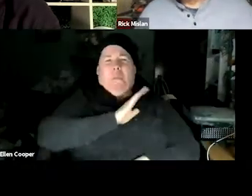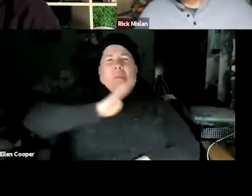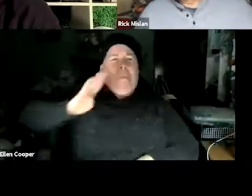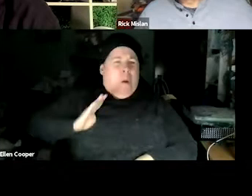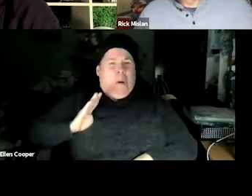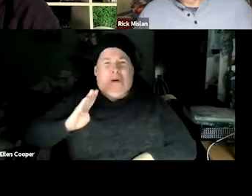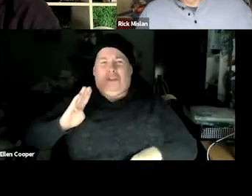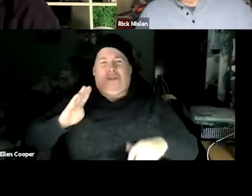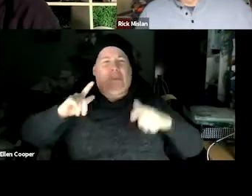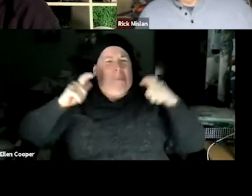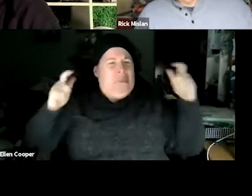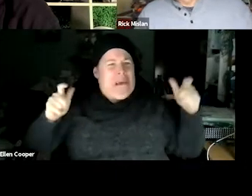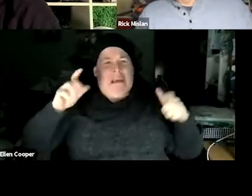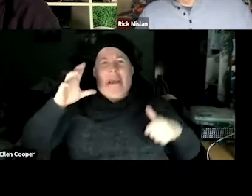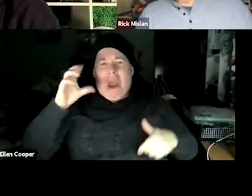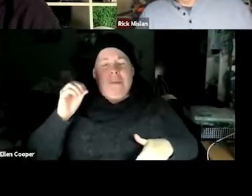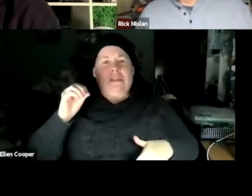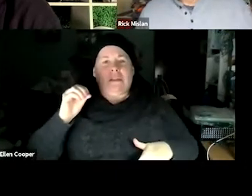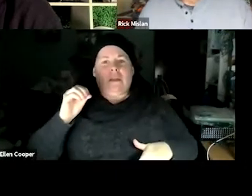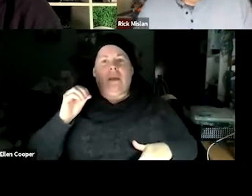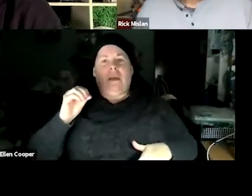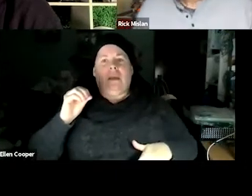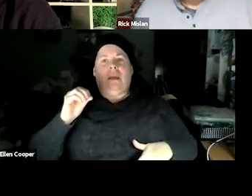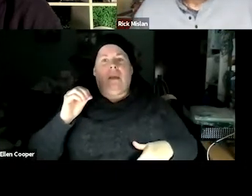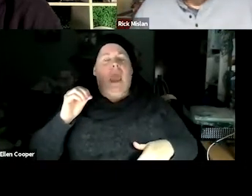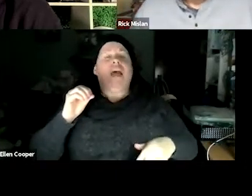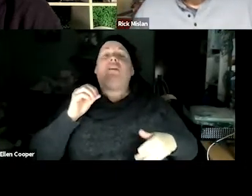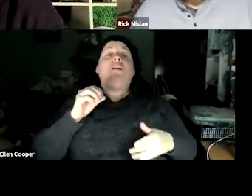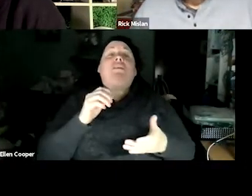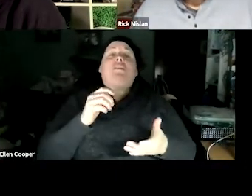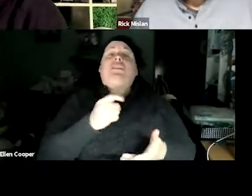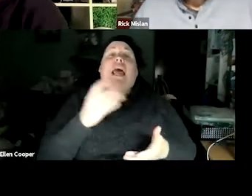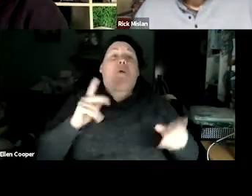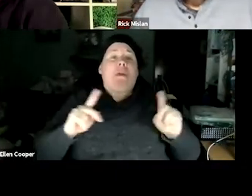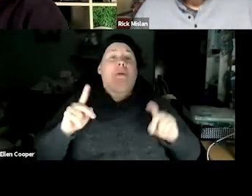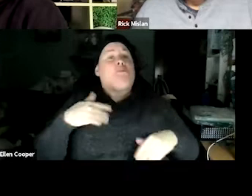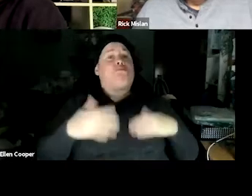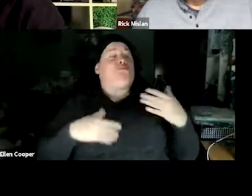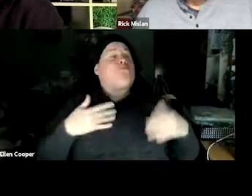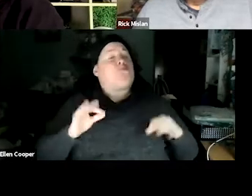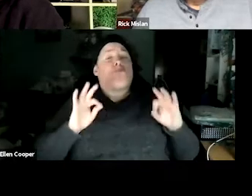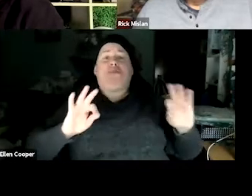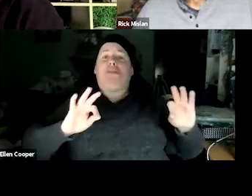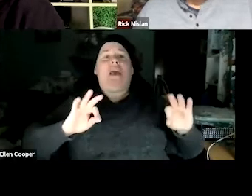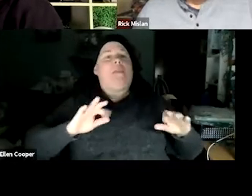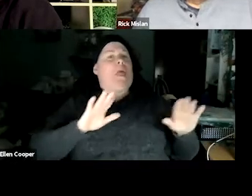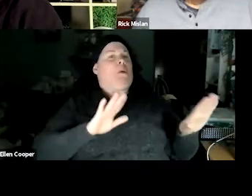This is all is there's some people that really went through it masterfully like it was like another day in the park. They were calm, cool and collective